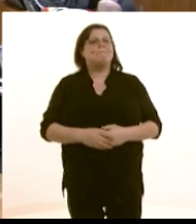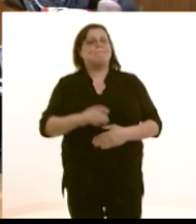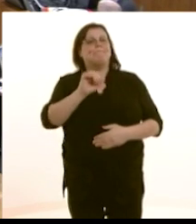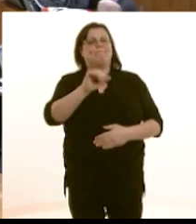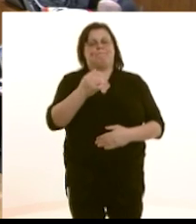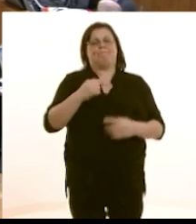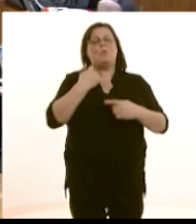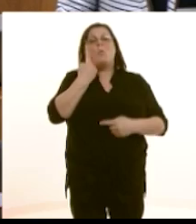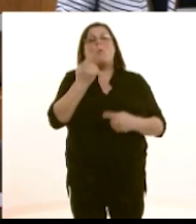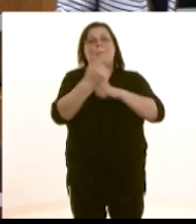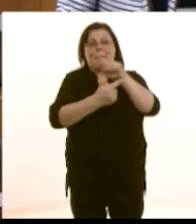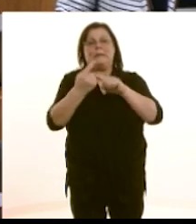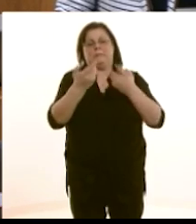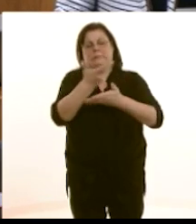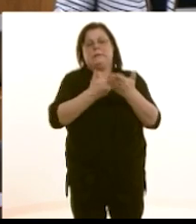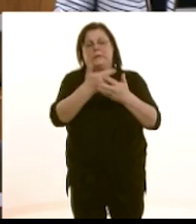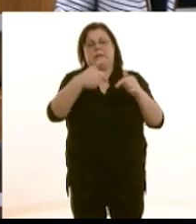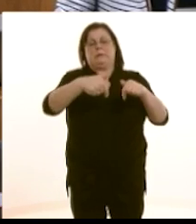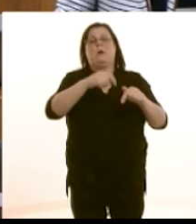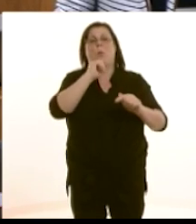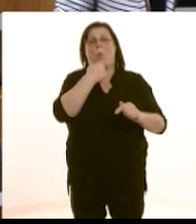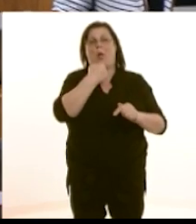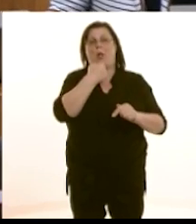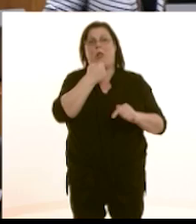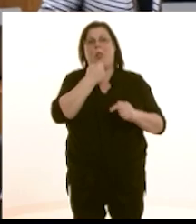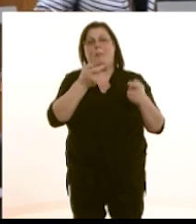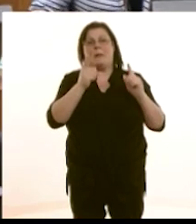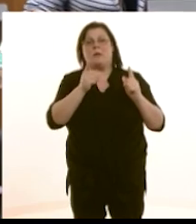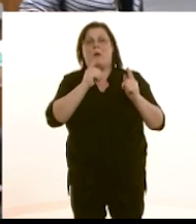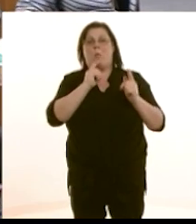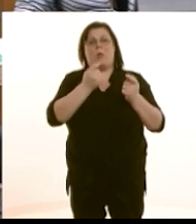take place tomorrow of the taskforce chaired by the Minister. Iíve already mentioned,